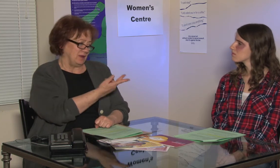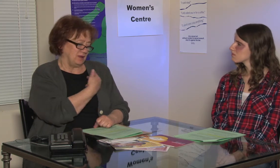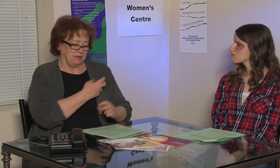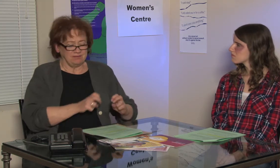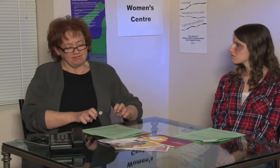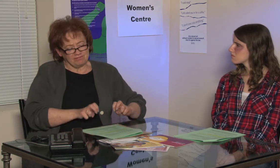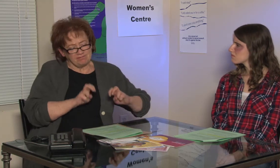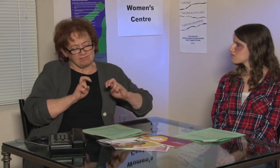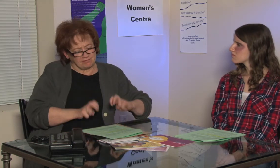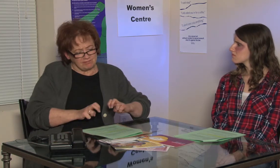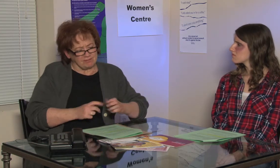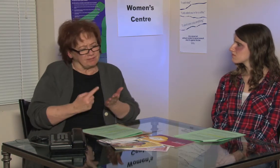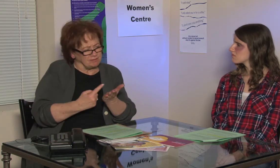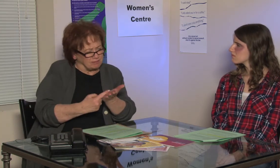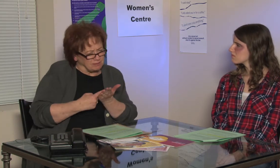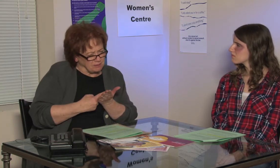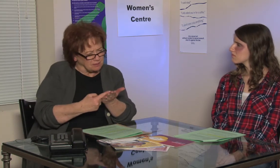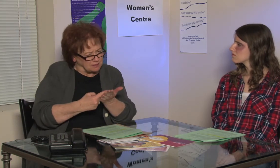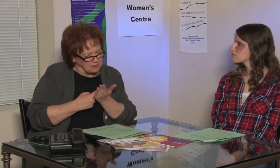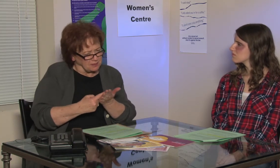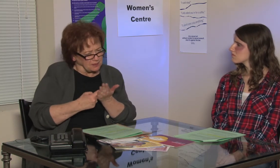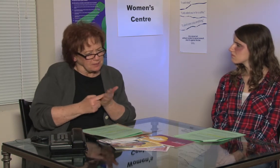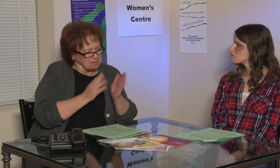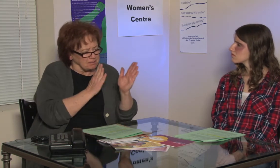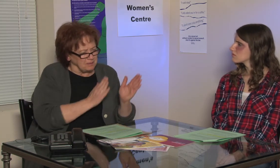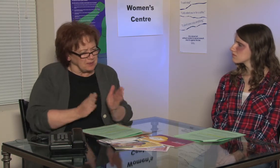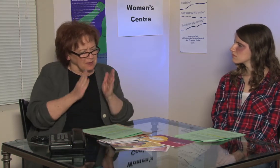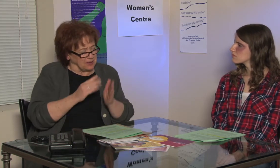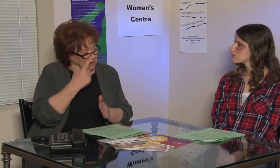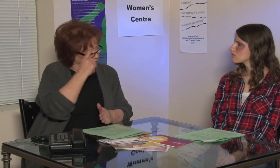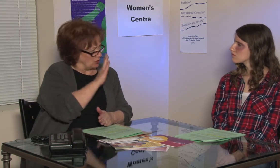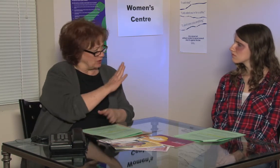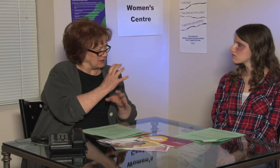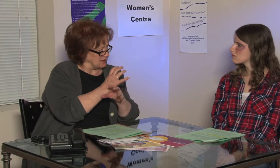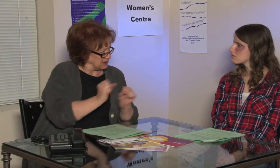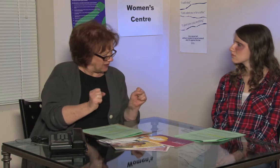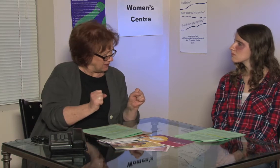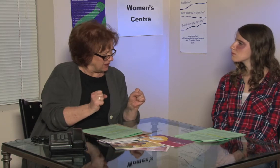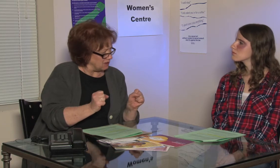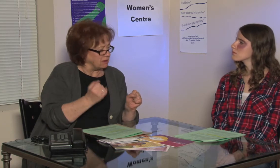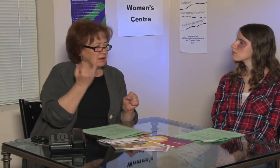We should make sure you have a full safety plan in place,